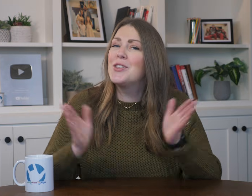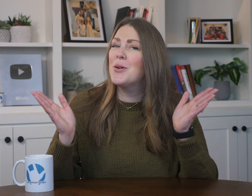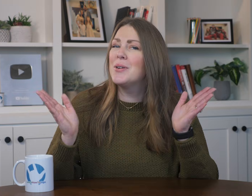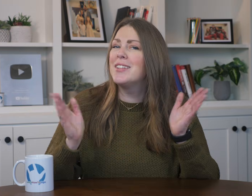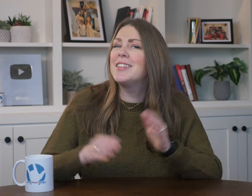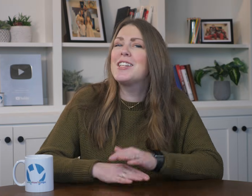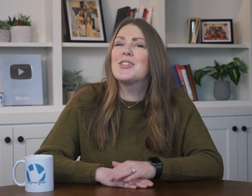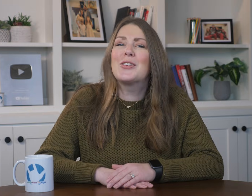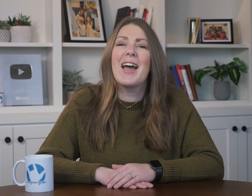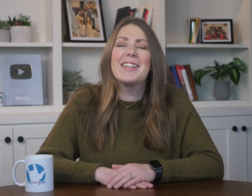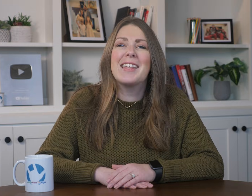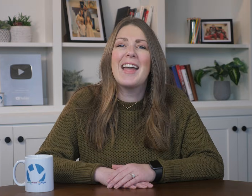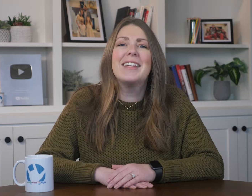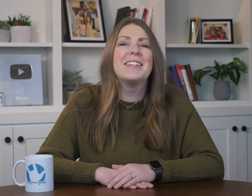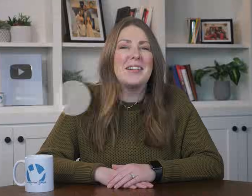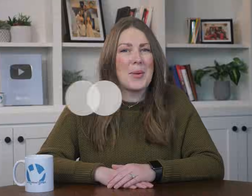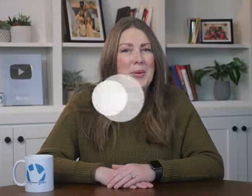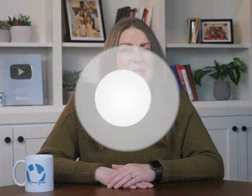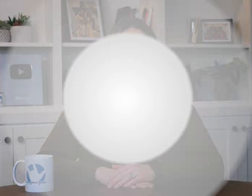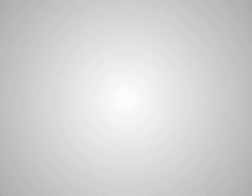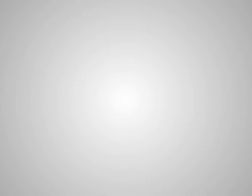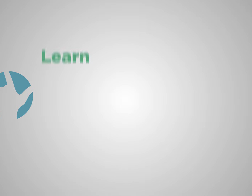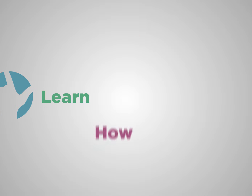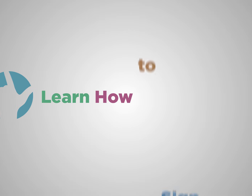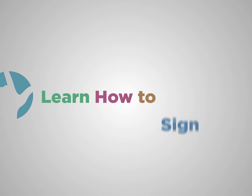So let's learn how to sign numbers.